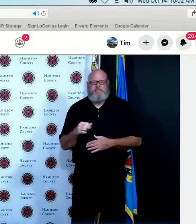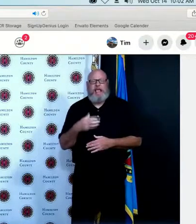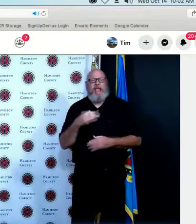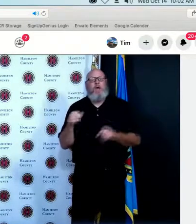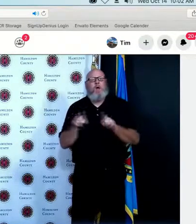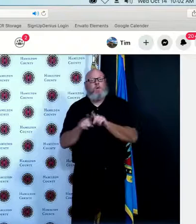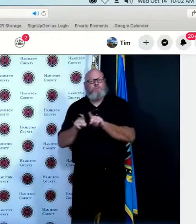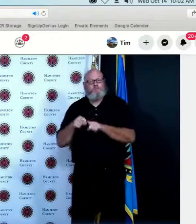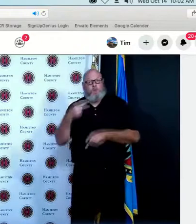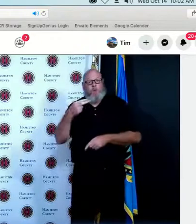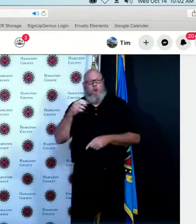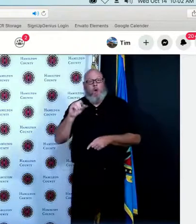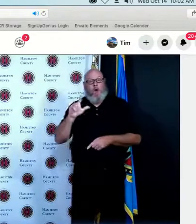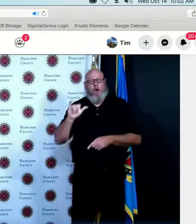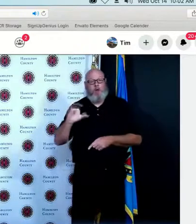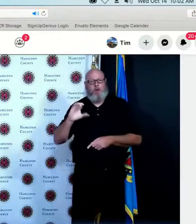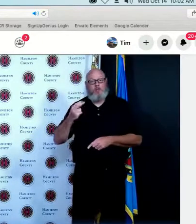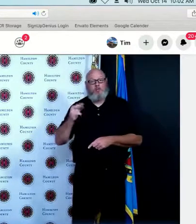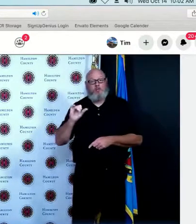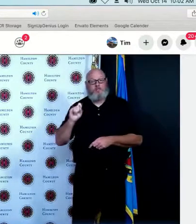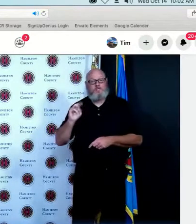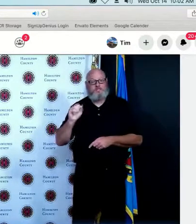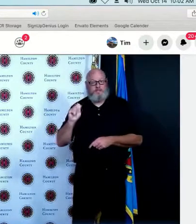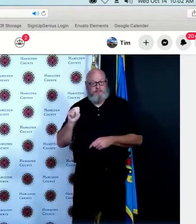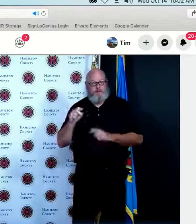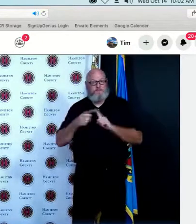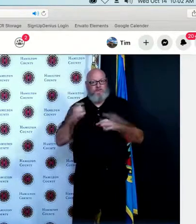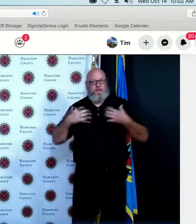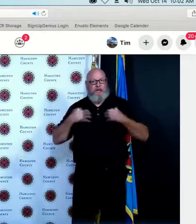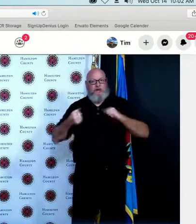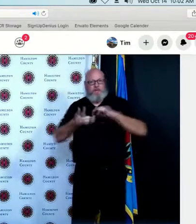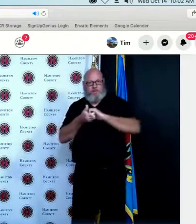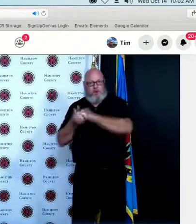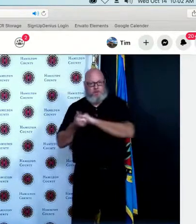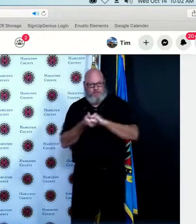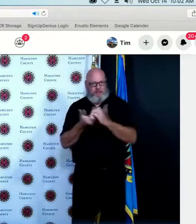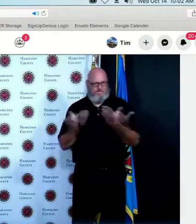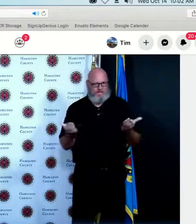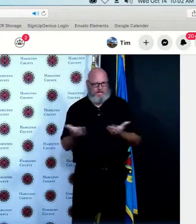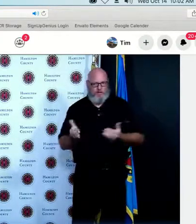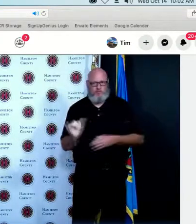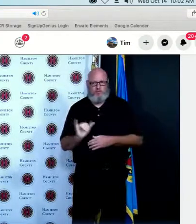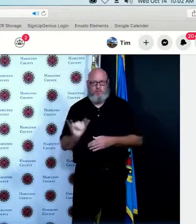good news today so we'll get to that in just a moment but as I said I don't know how many of you